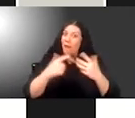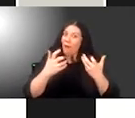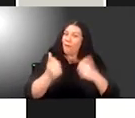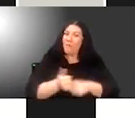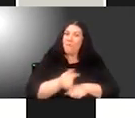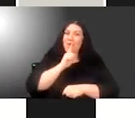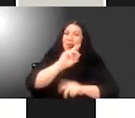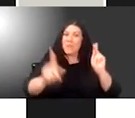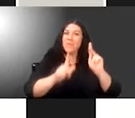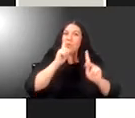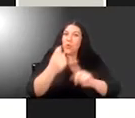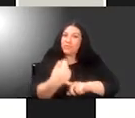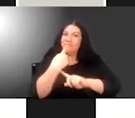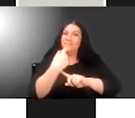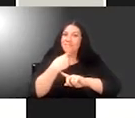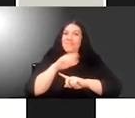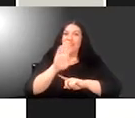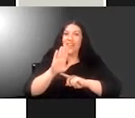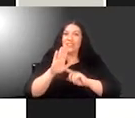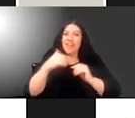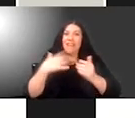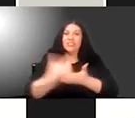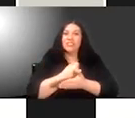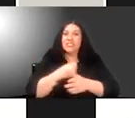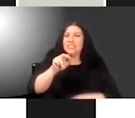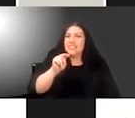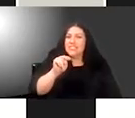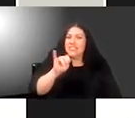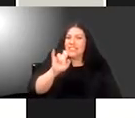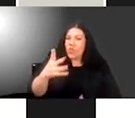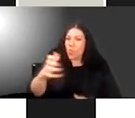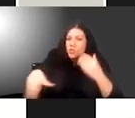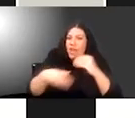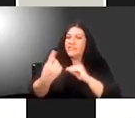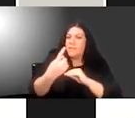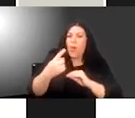Can you hear this? Could you what?